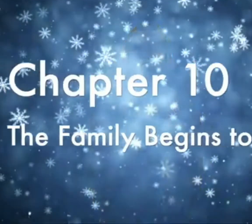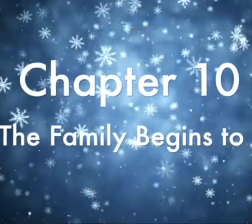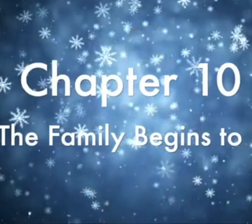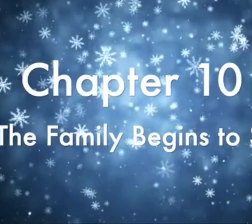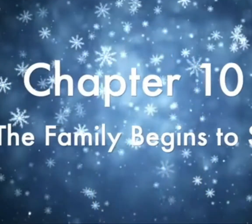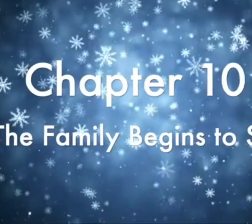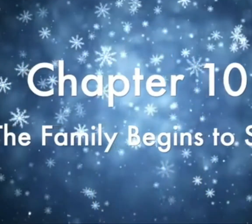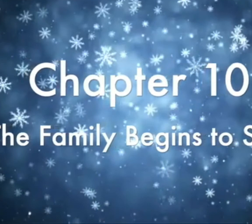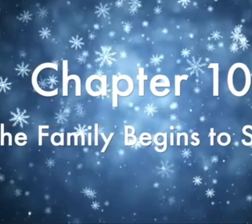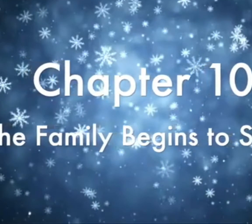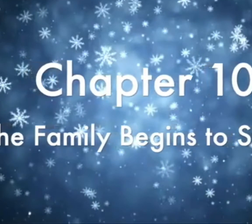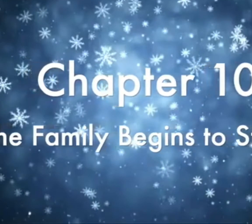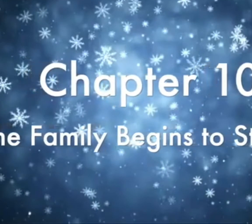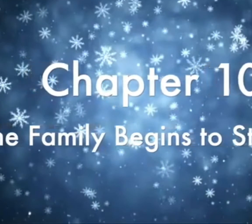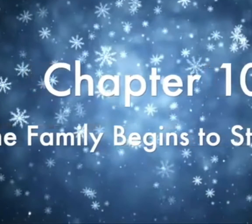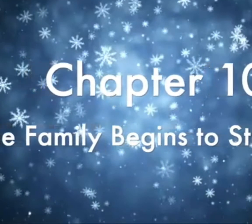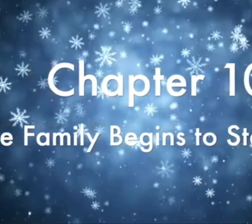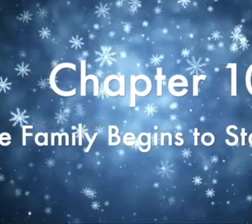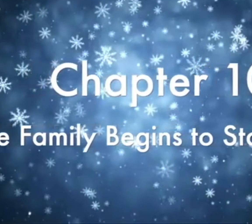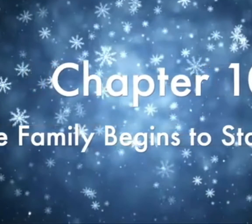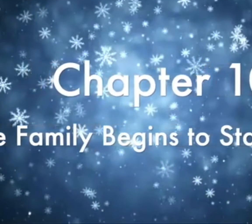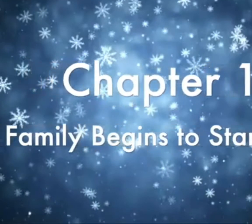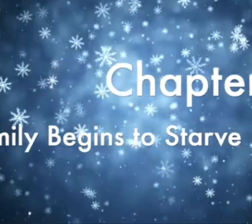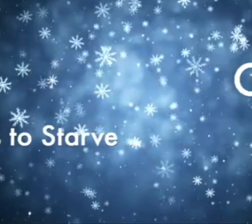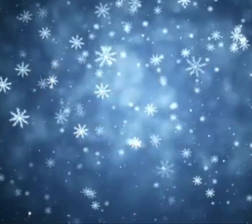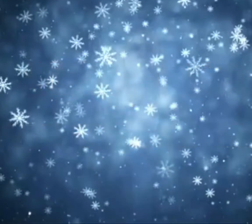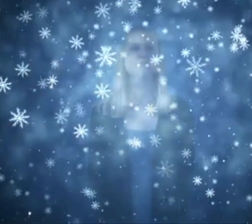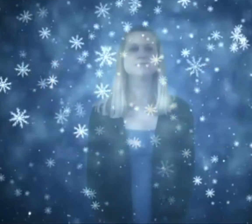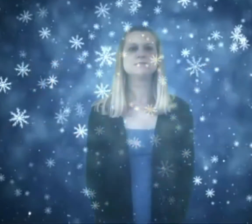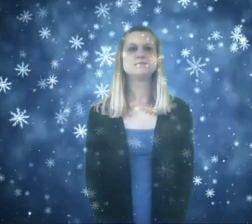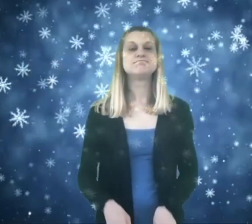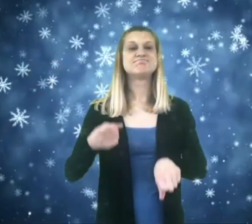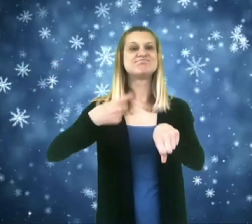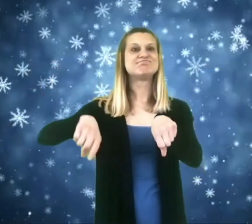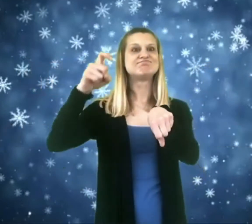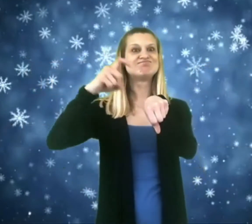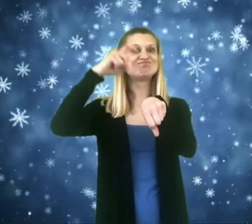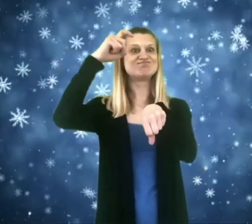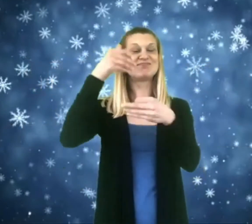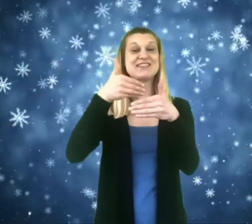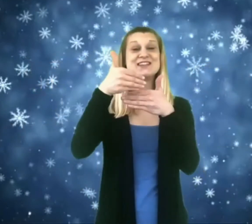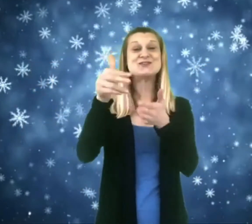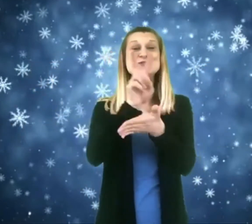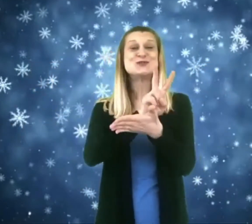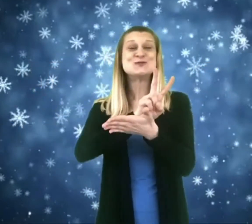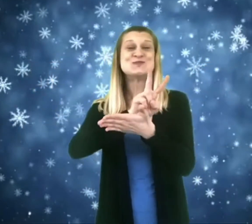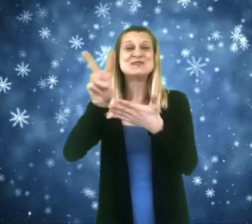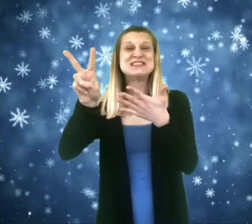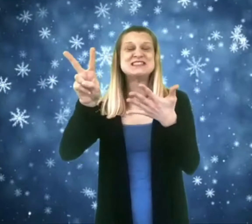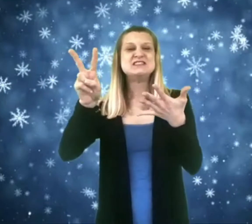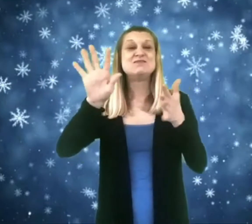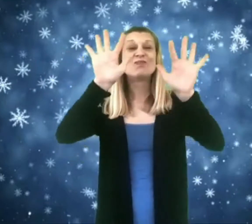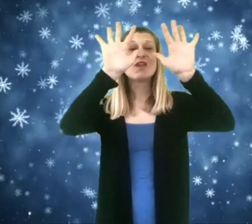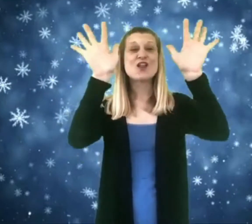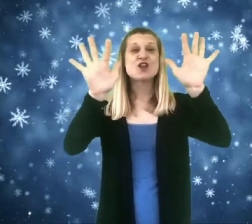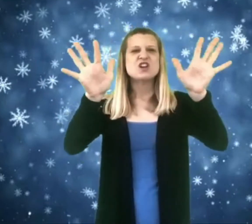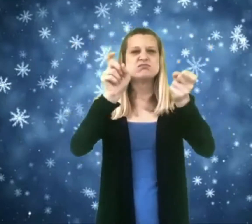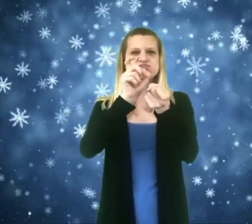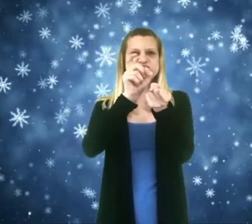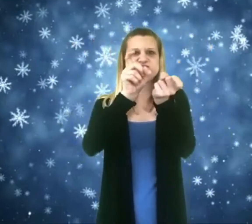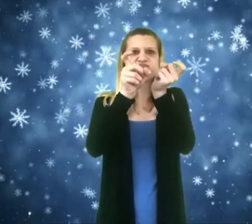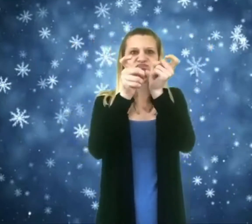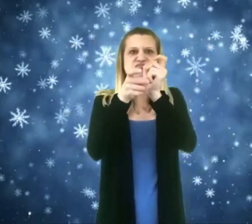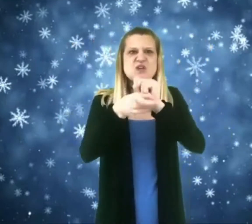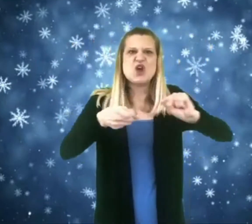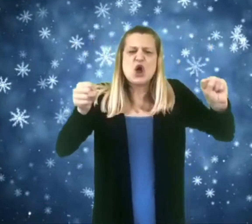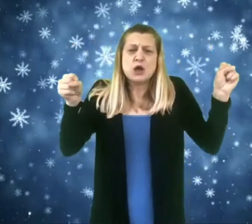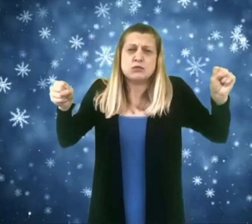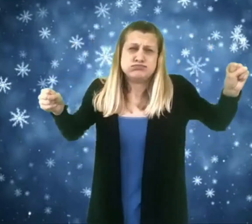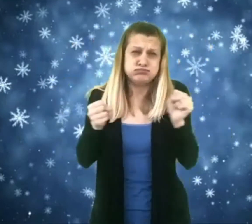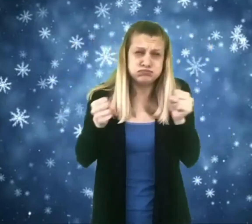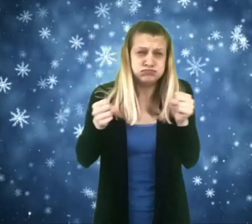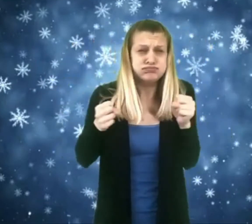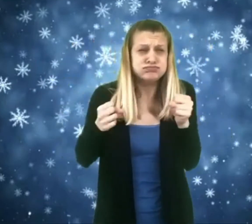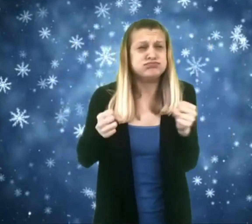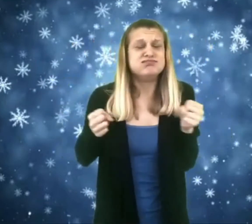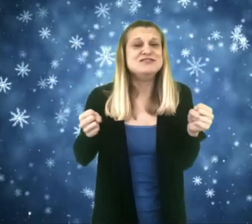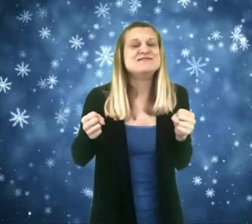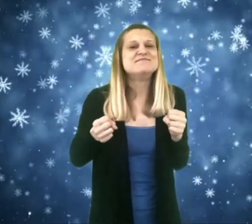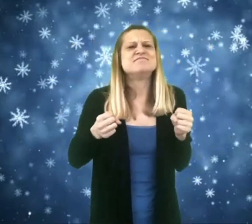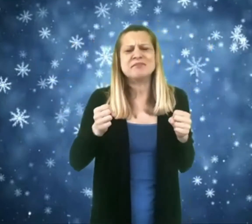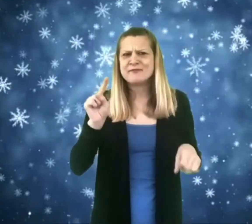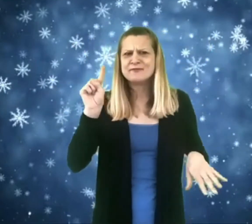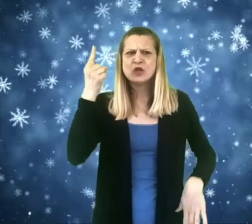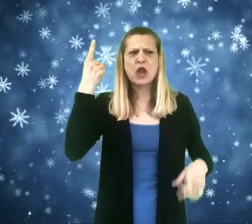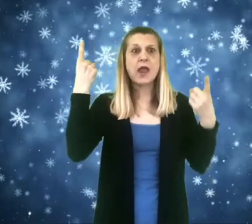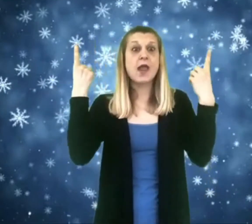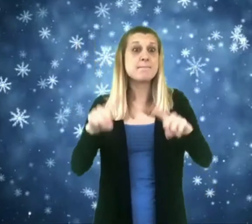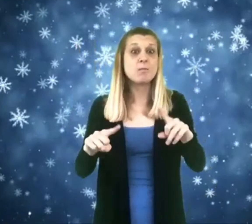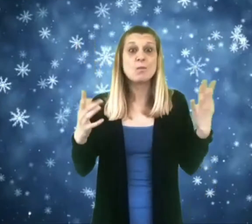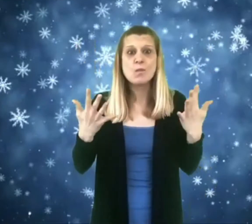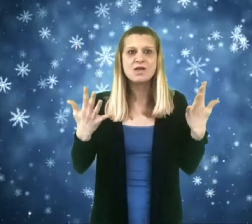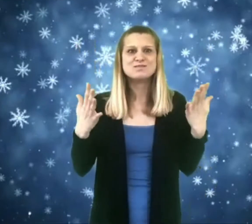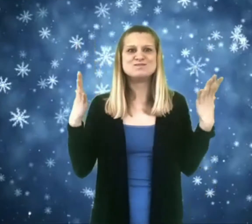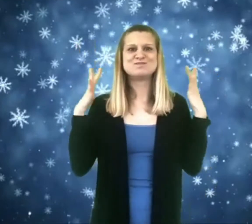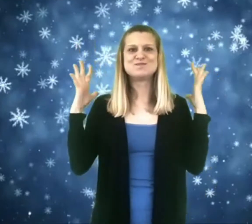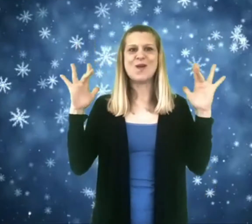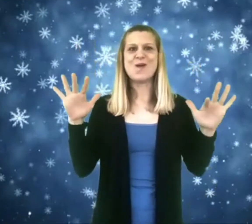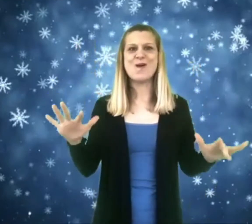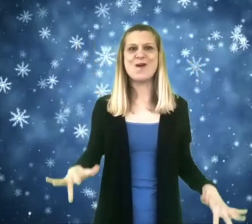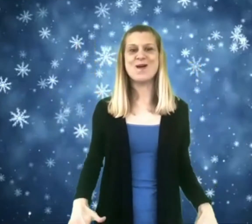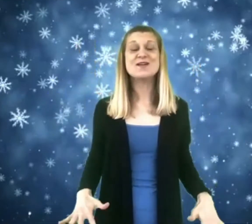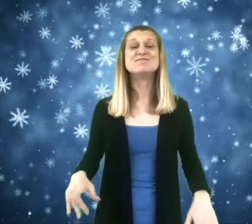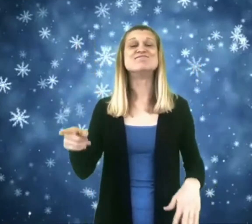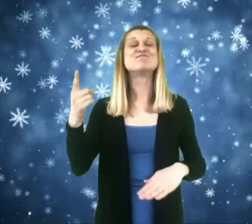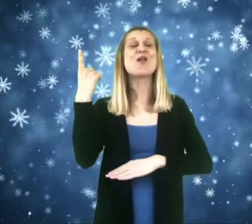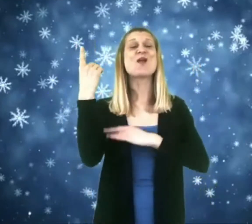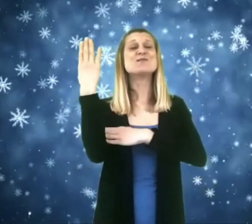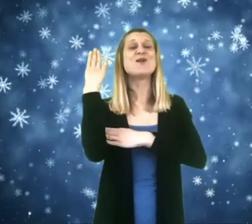During the next two weeks, the weather turned very cold. First came the snow. It began very suddenly one morning